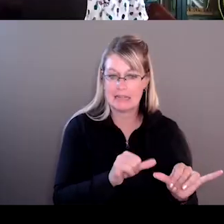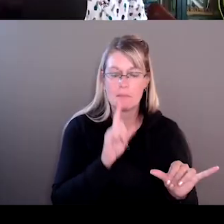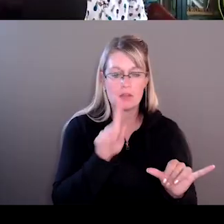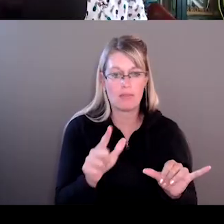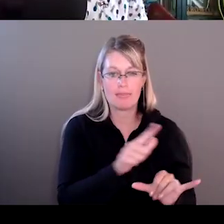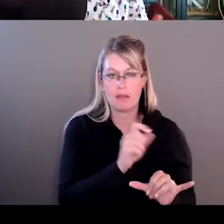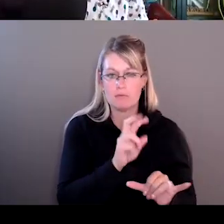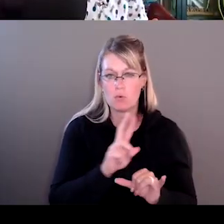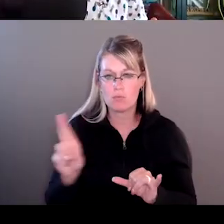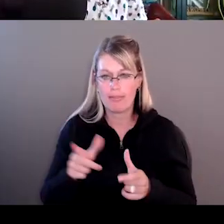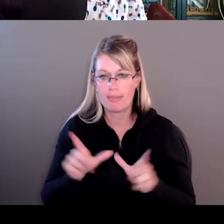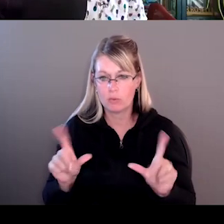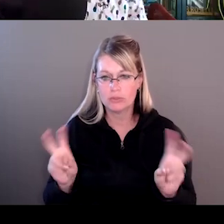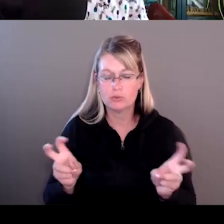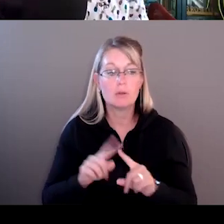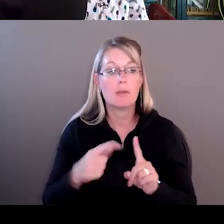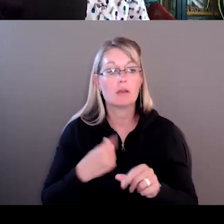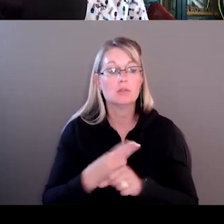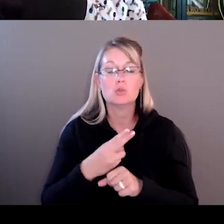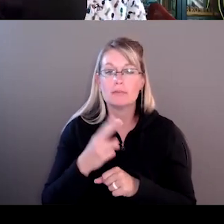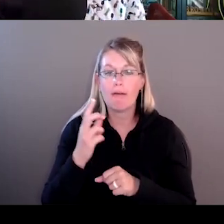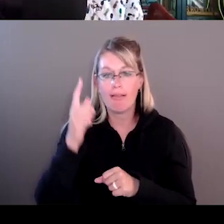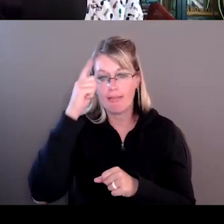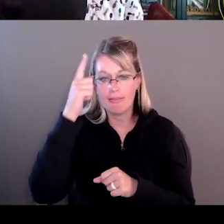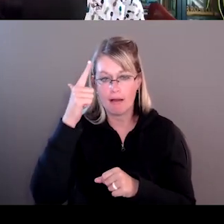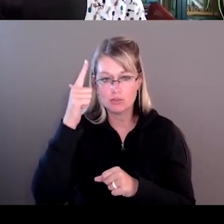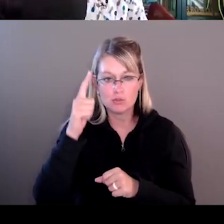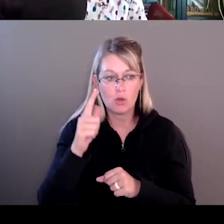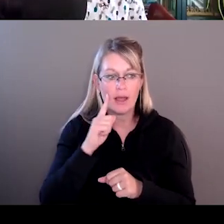Instead, I use the logical property inset in-line start.